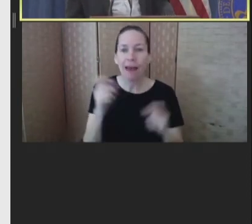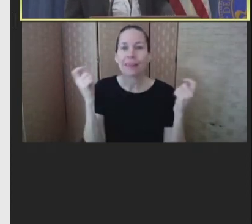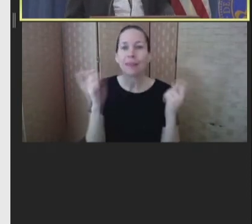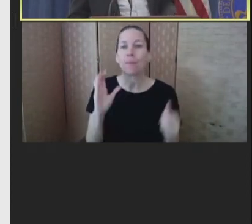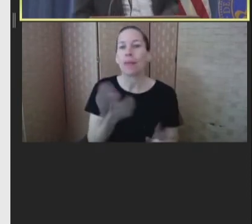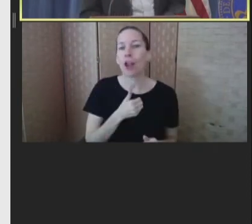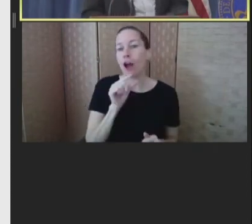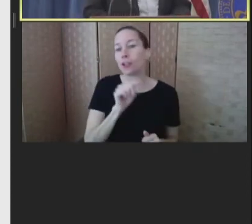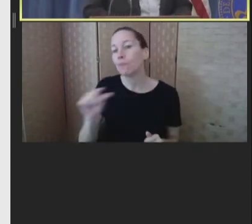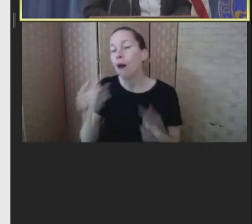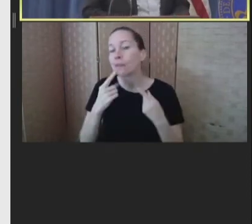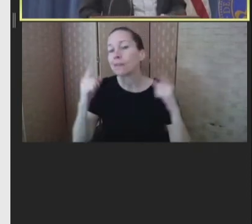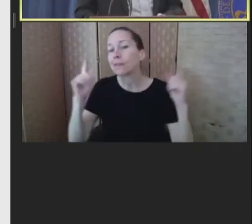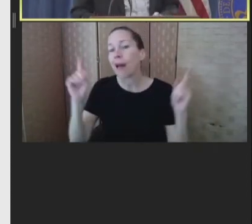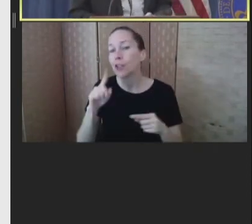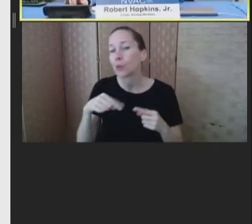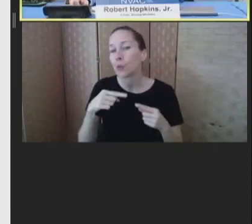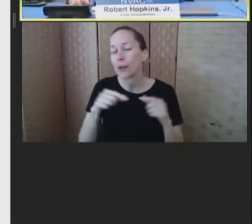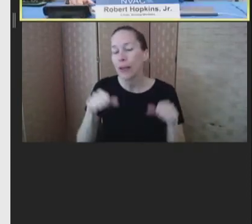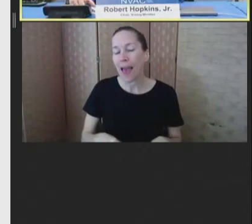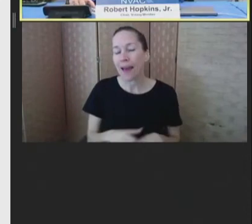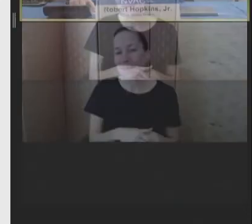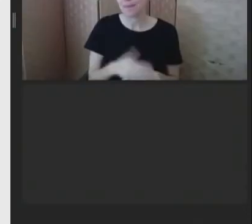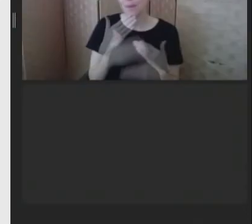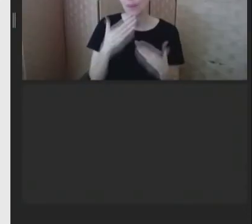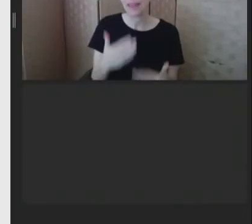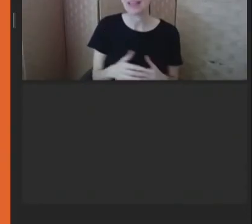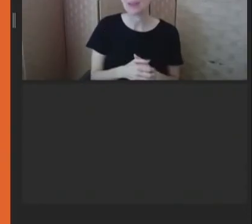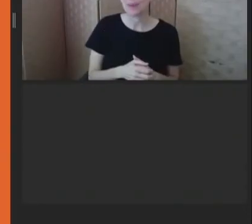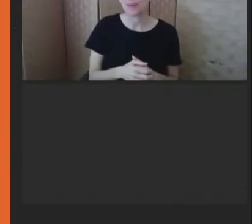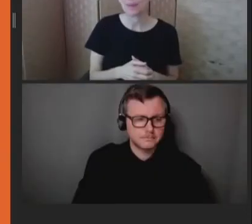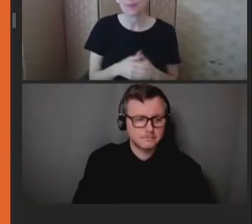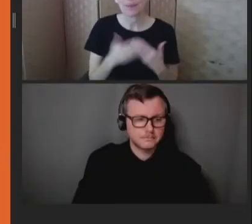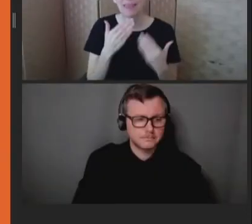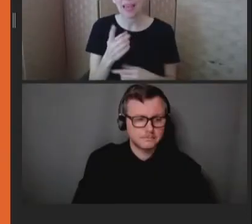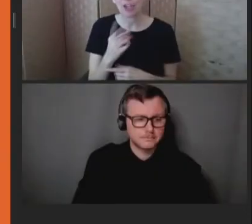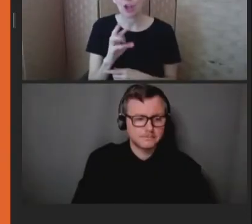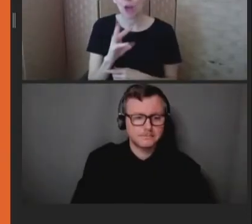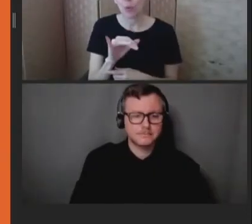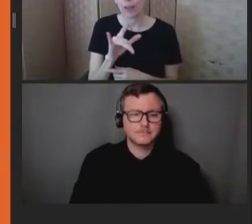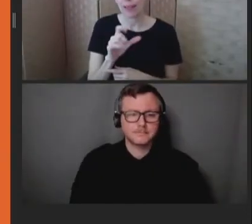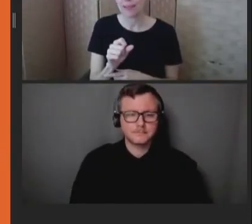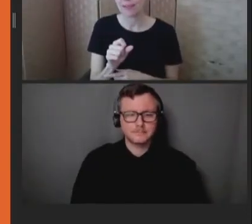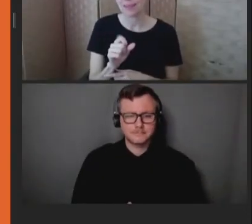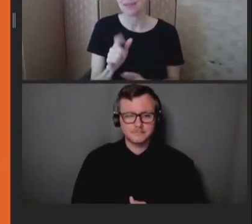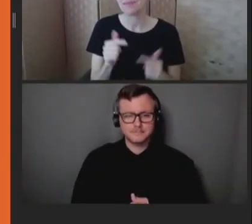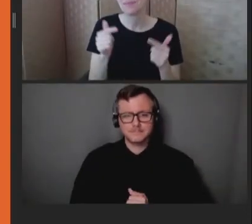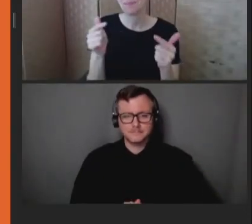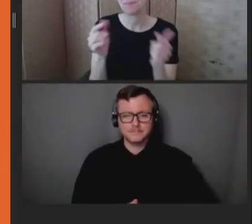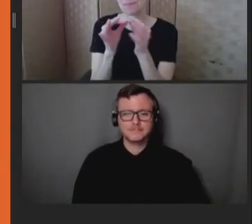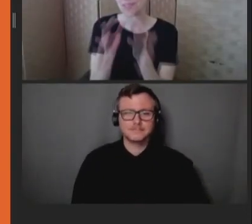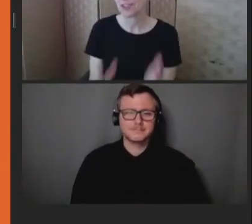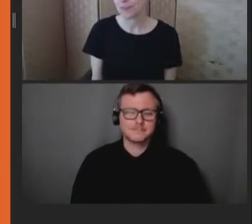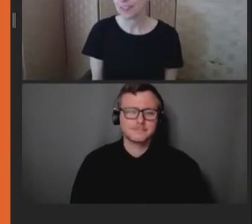Robert Hopkins: Thank you, Dr. Willis. Our final presenter in this panel is Dr. Keri Rath from the Fabulous Ladies Book Club.